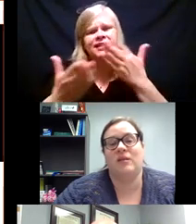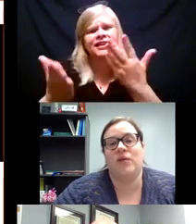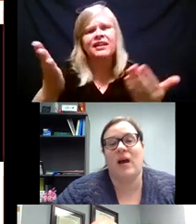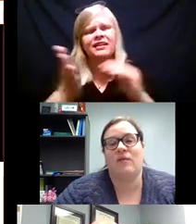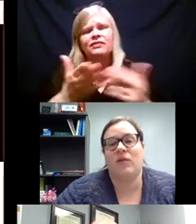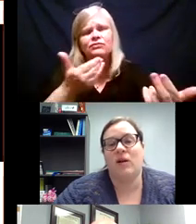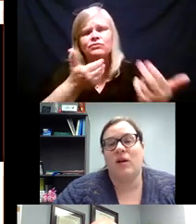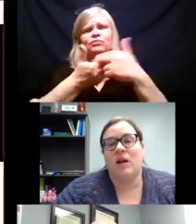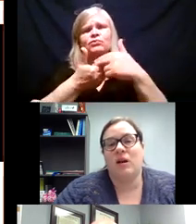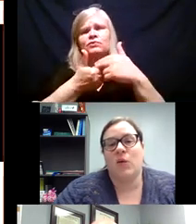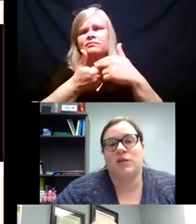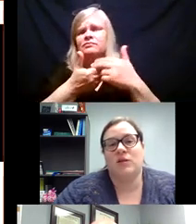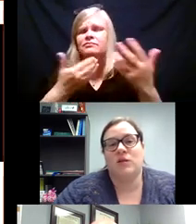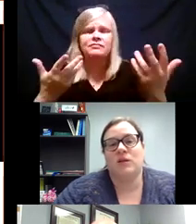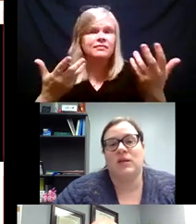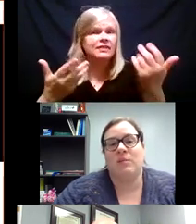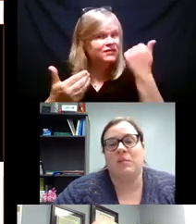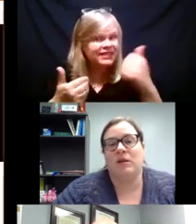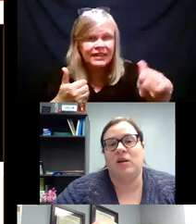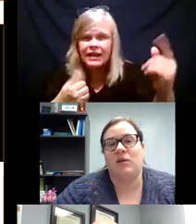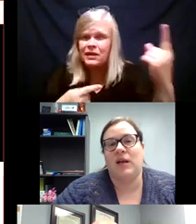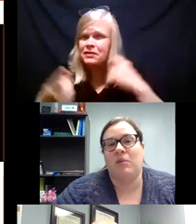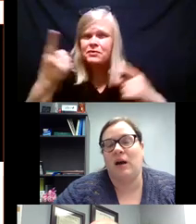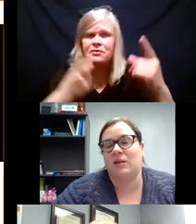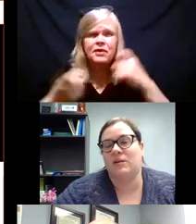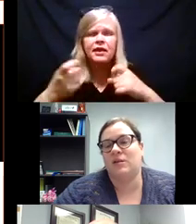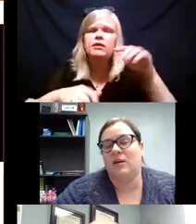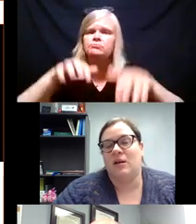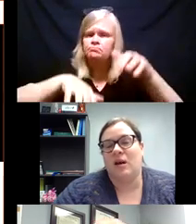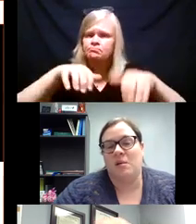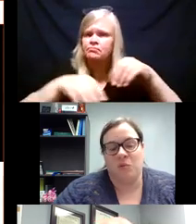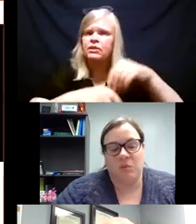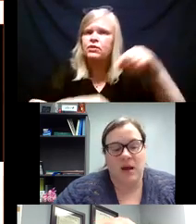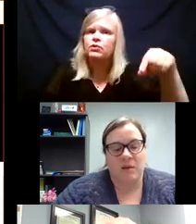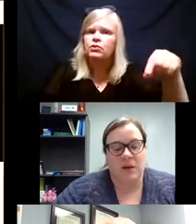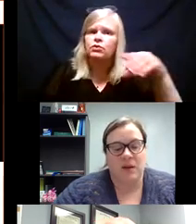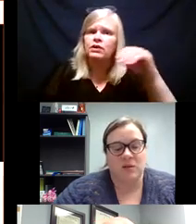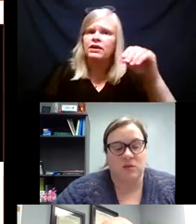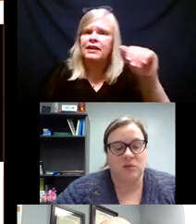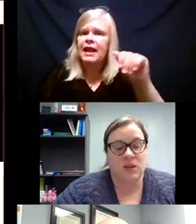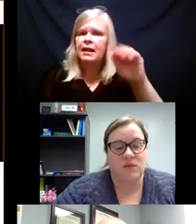IF YOU HAVE ANY QUESTIONS, YOU CAN TYPE THEM IN THE Q&A BOX AND WE WOULD BE HAPPY TO ANSWER THOSE.